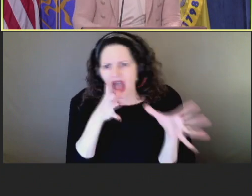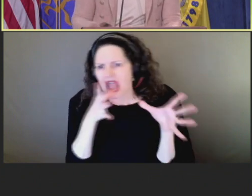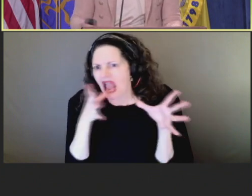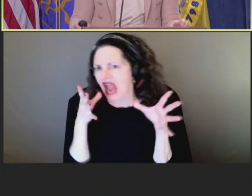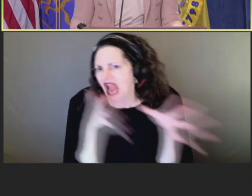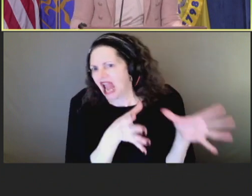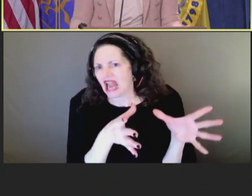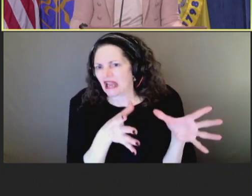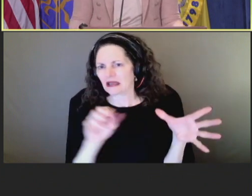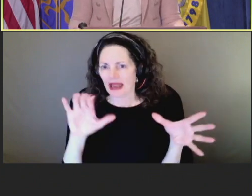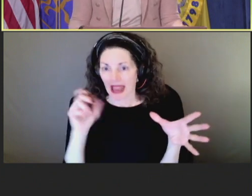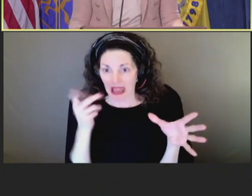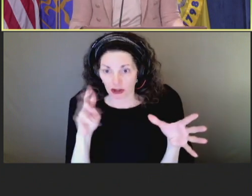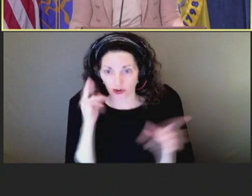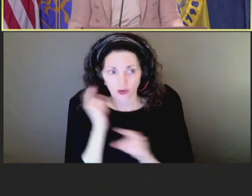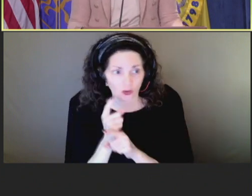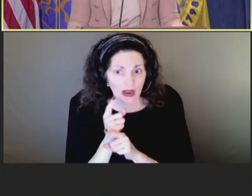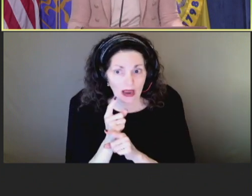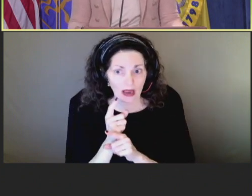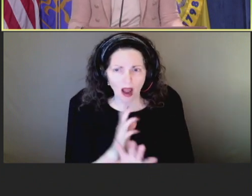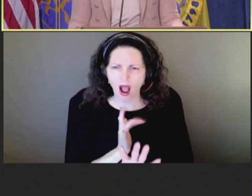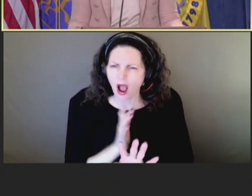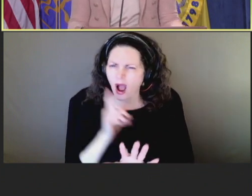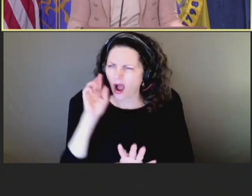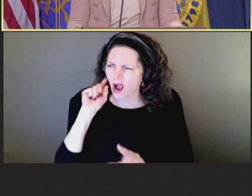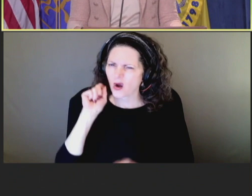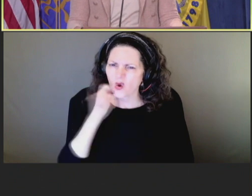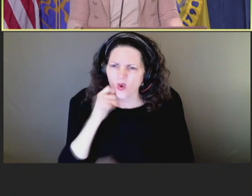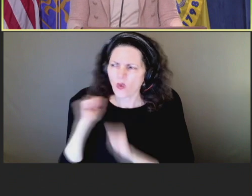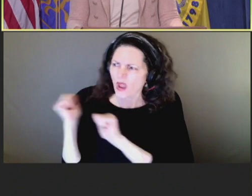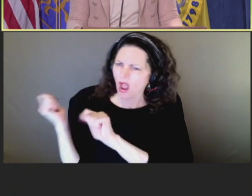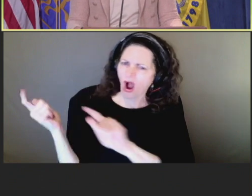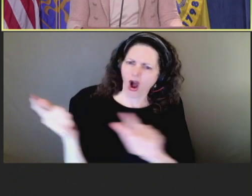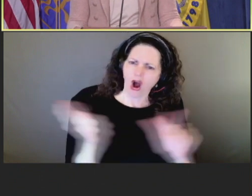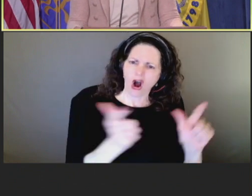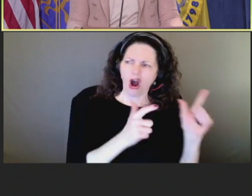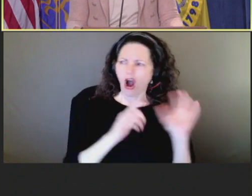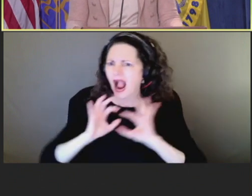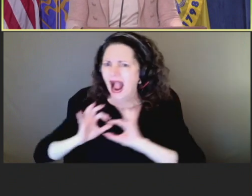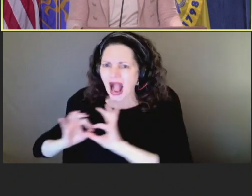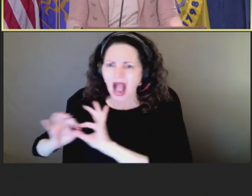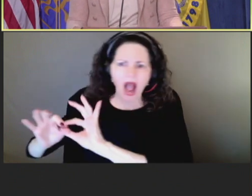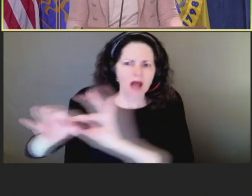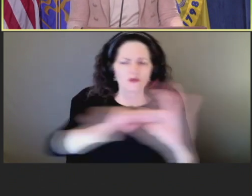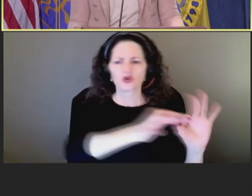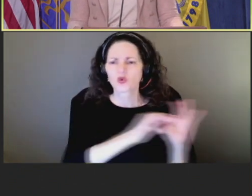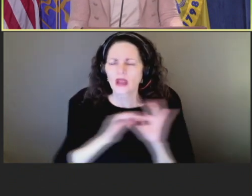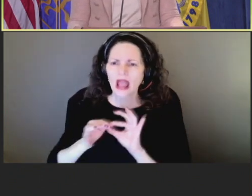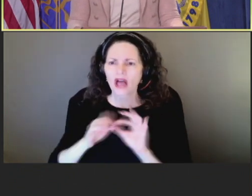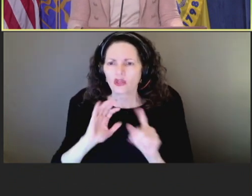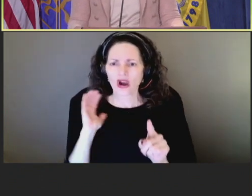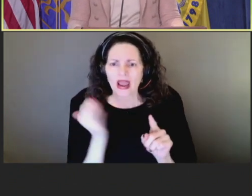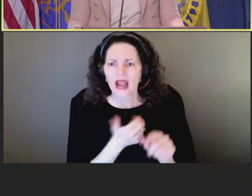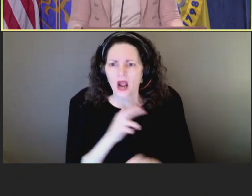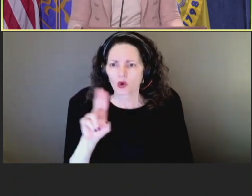it be nice if we all came together and we saw the country get behind this type of national effort,